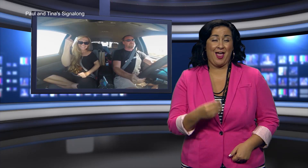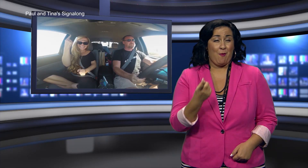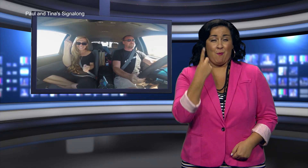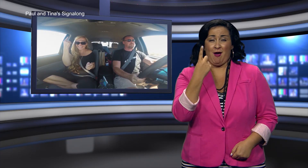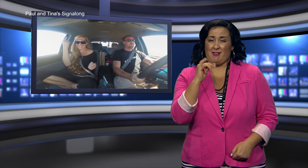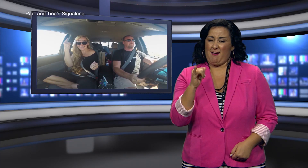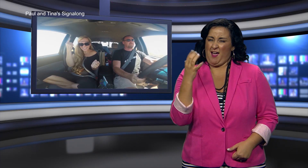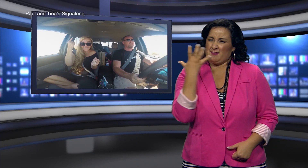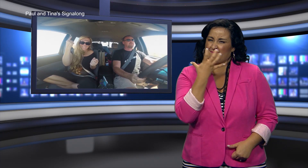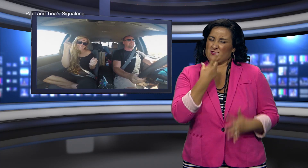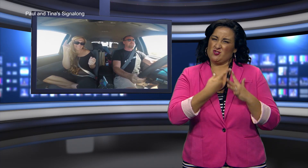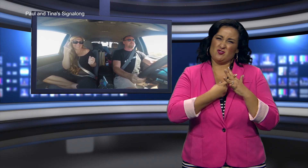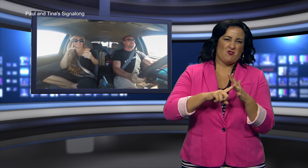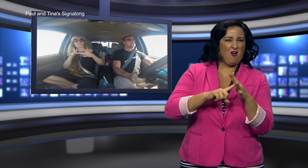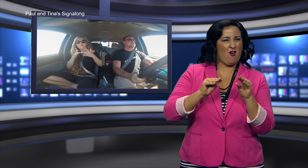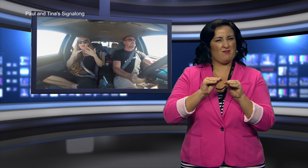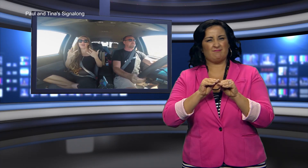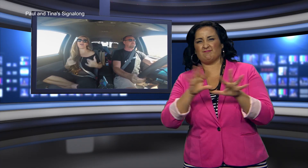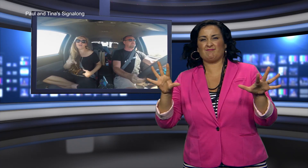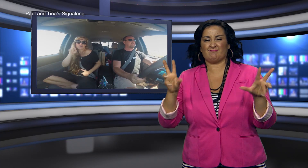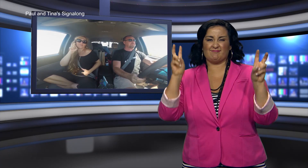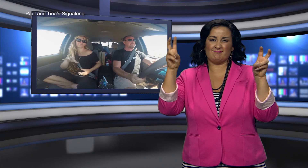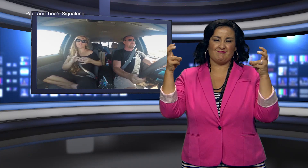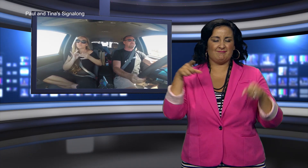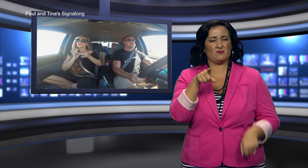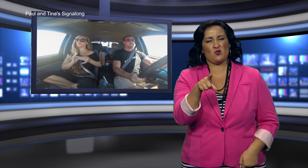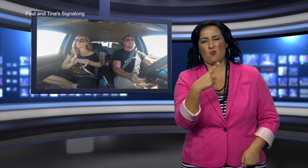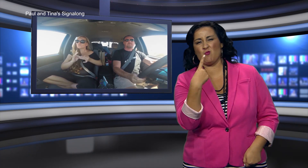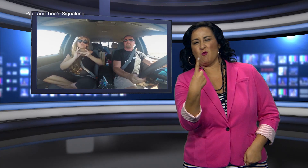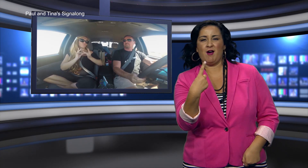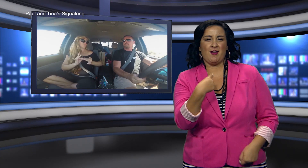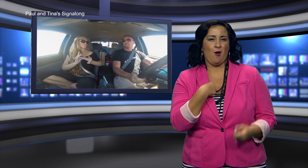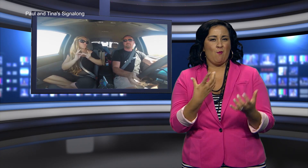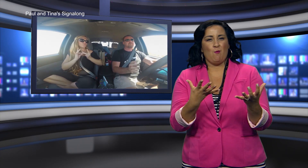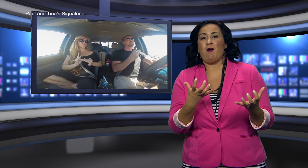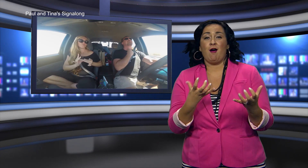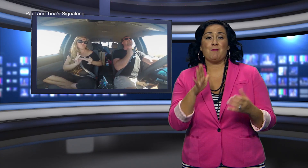and the one that started it all… “You’re the One That I Want” from Grease.